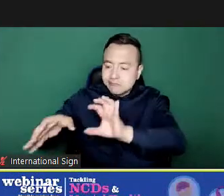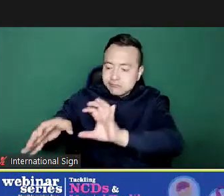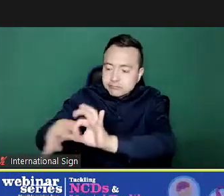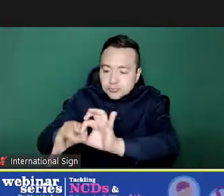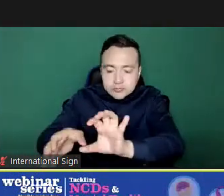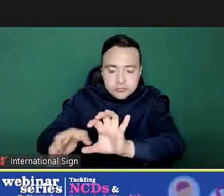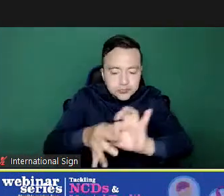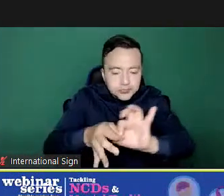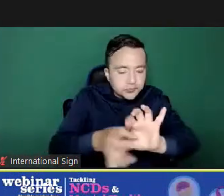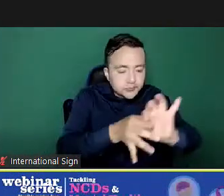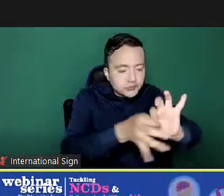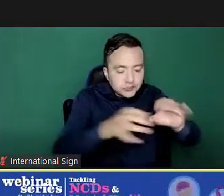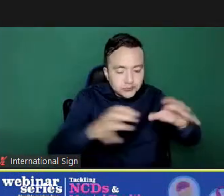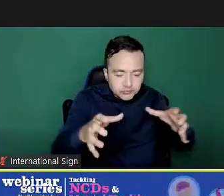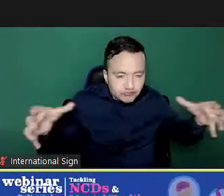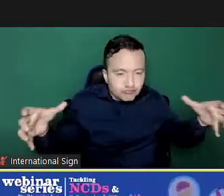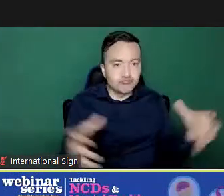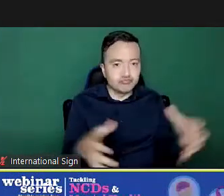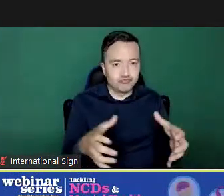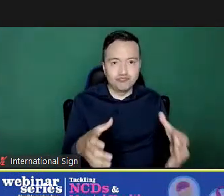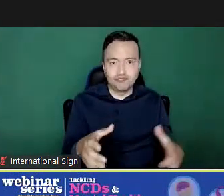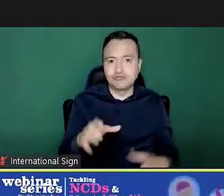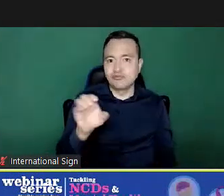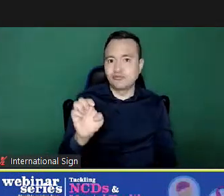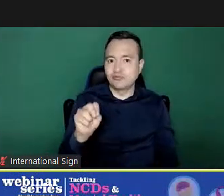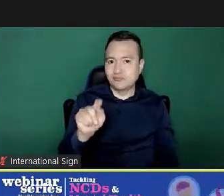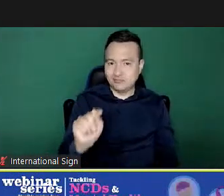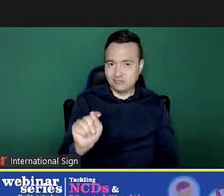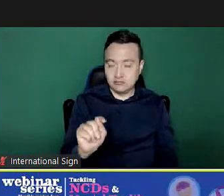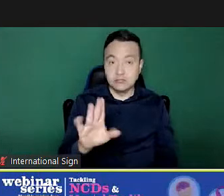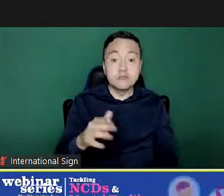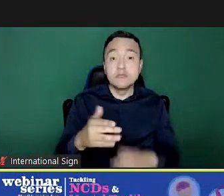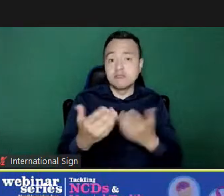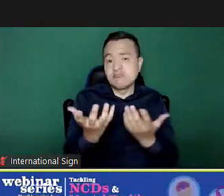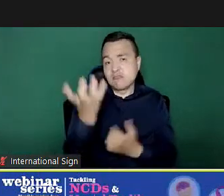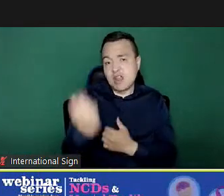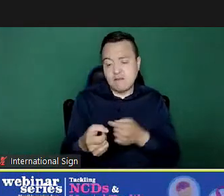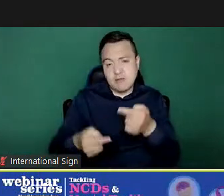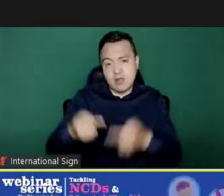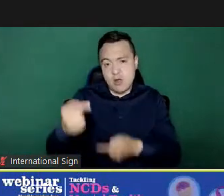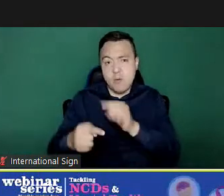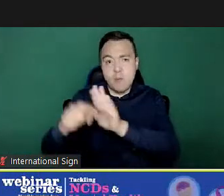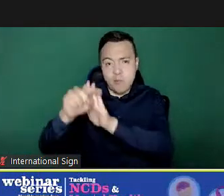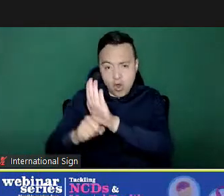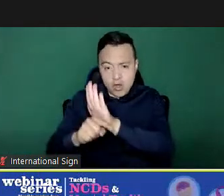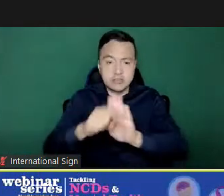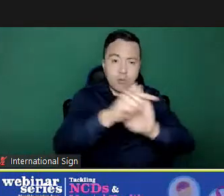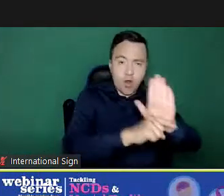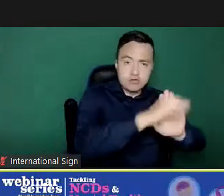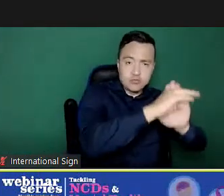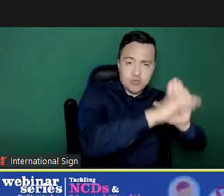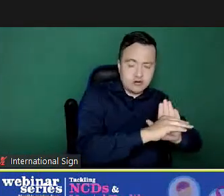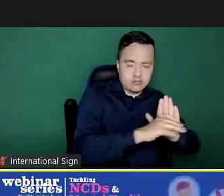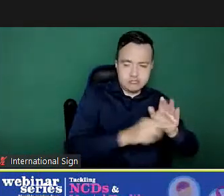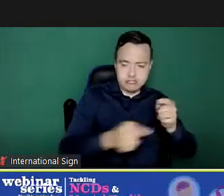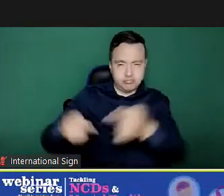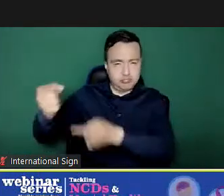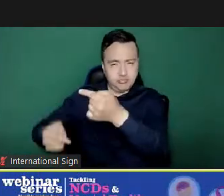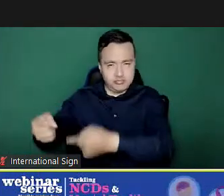Quite often we find that there is policy incoherence . What I'm meaning by that: You may find,